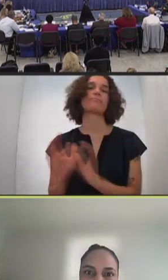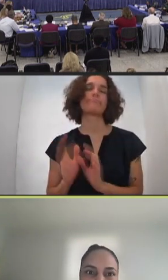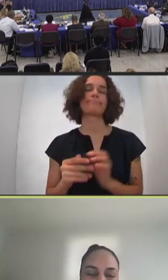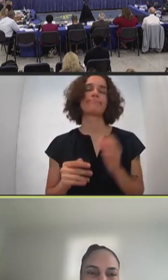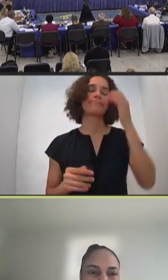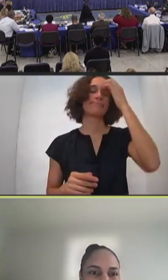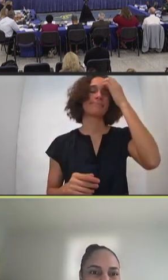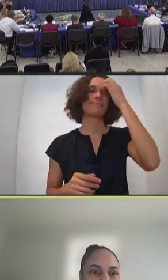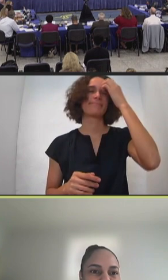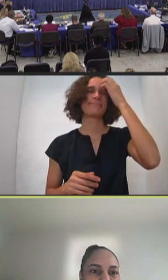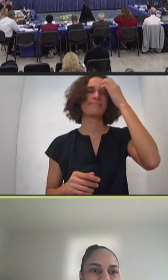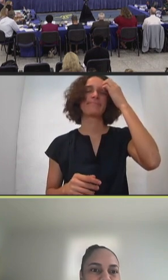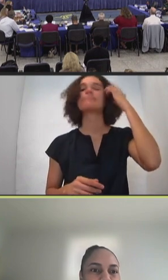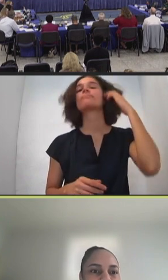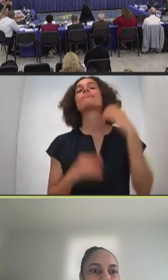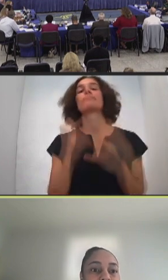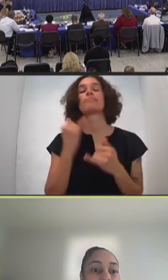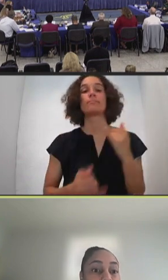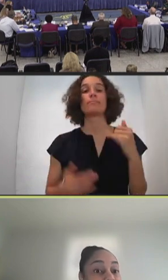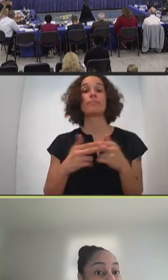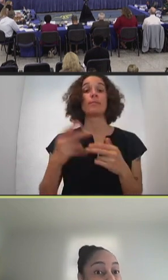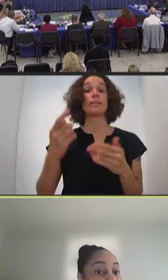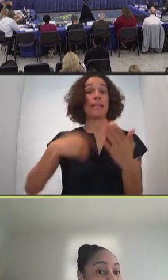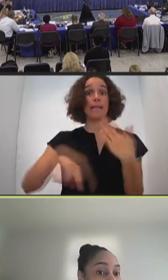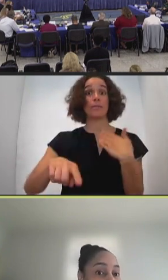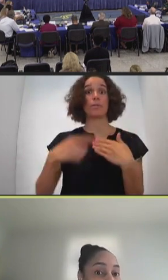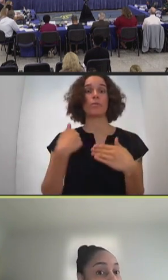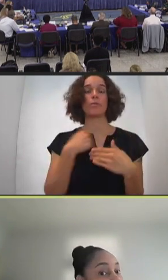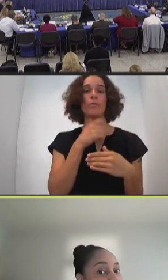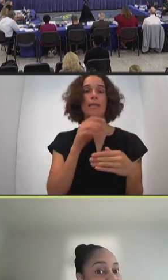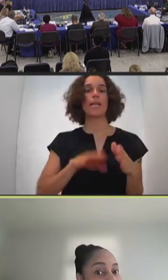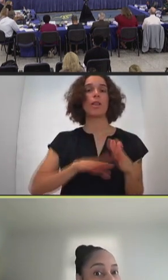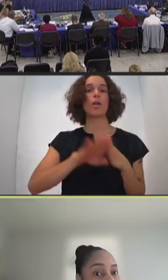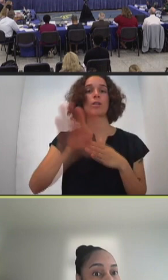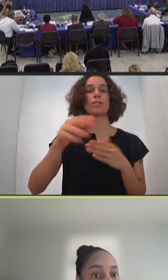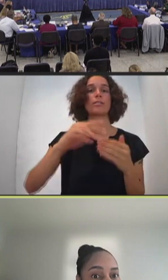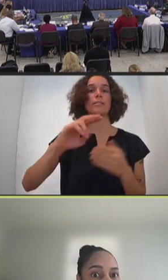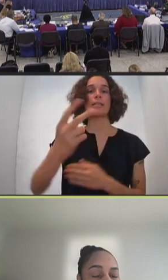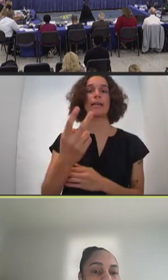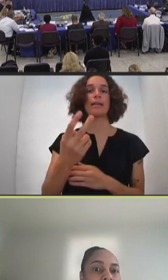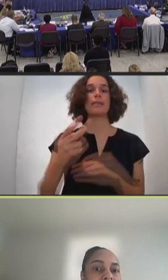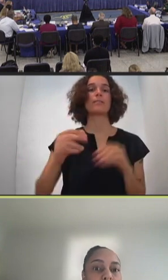we are launching our second wave. There will be new materials for partners on the website. It